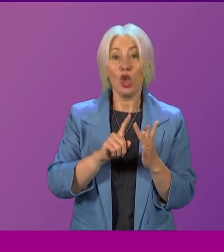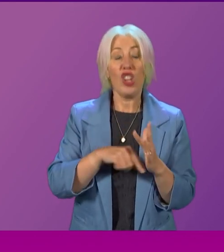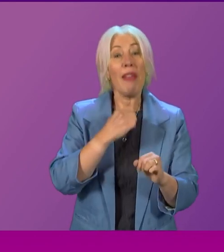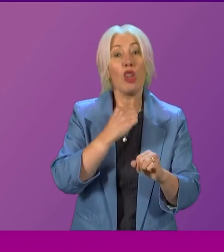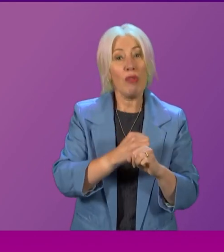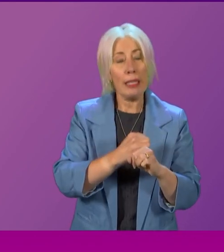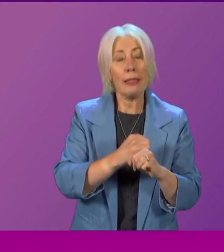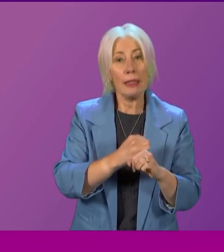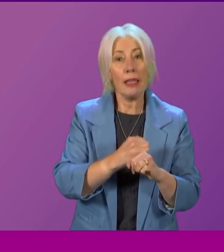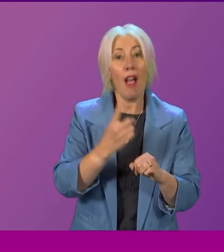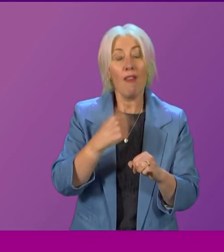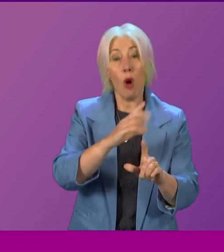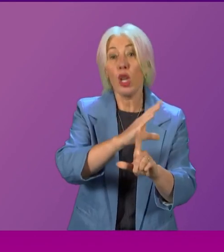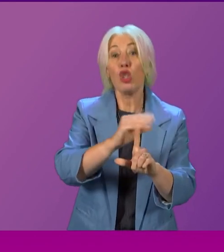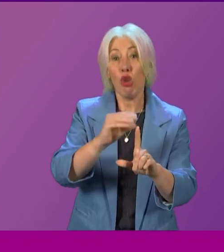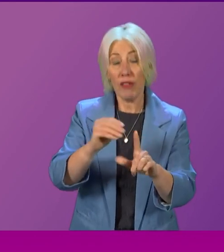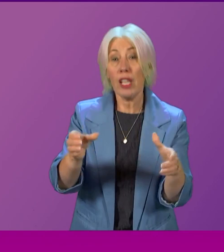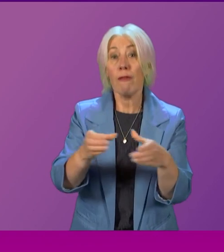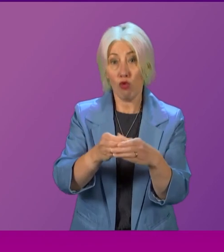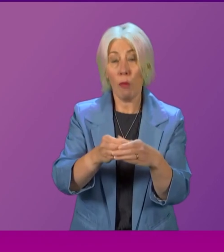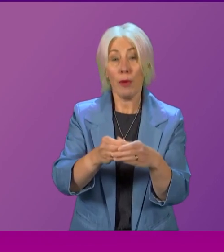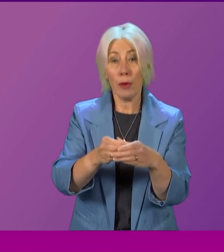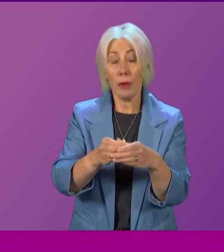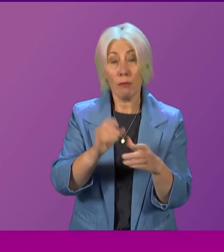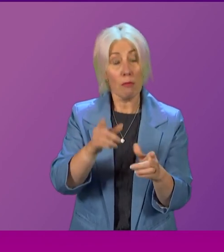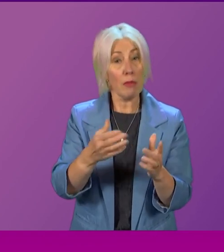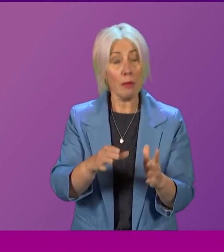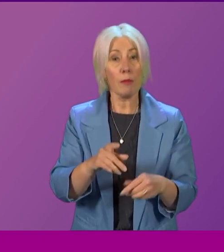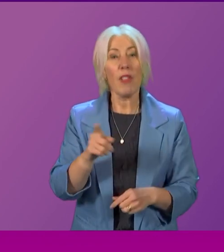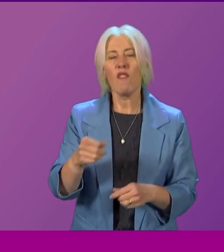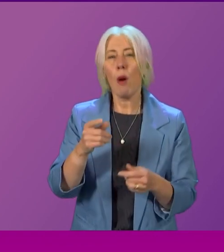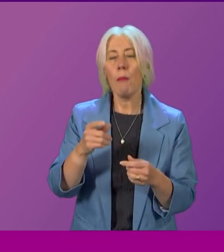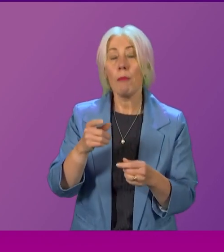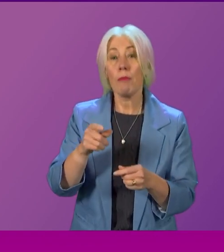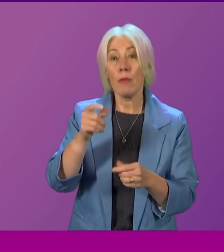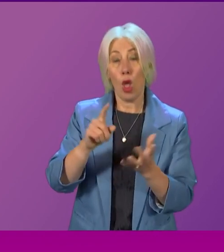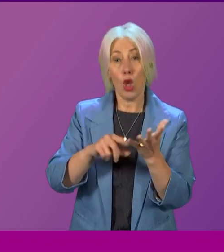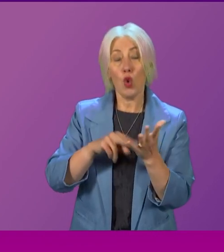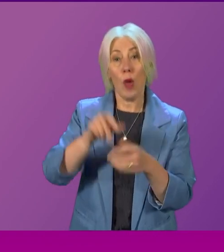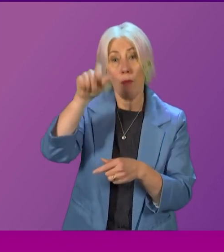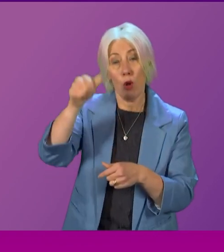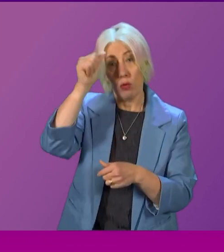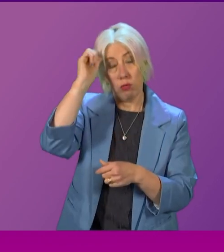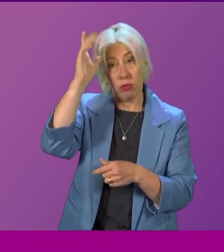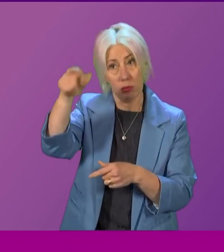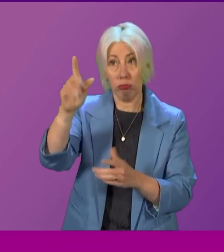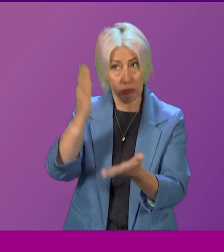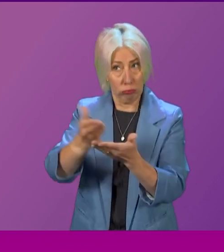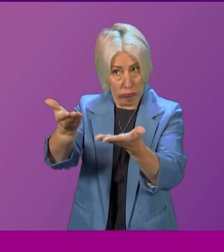member of the Conservative group. We take seriously the comments of the special rapporteur, which is why we have responded